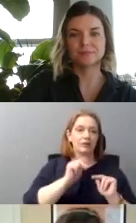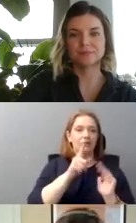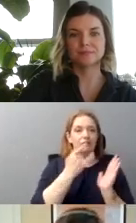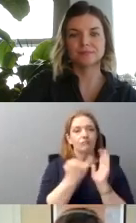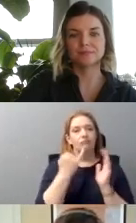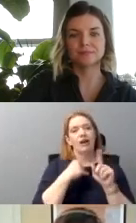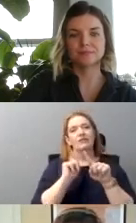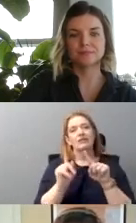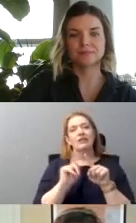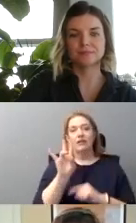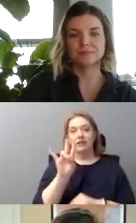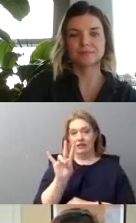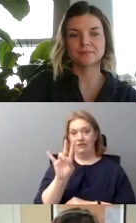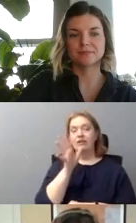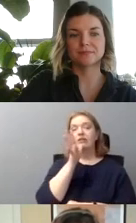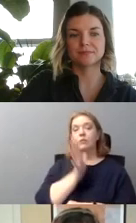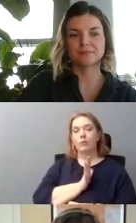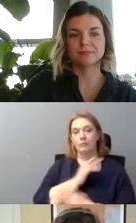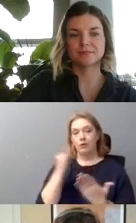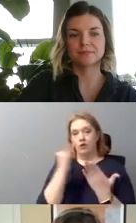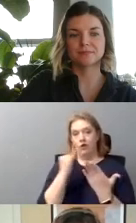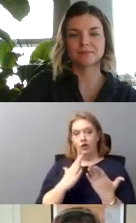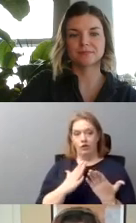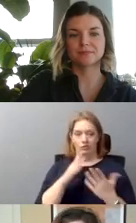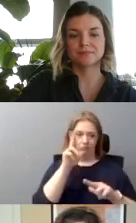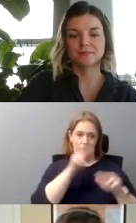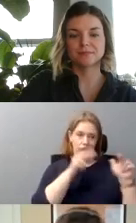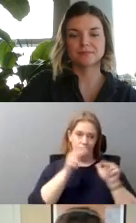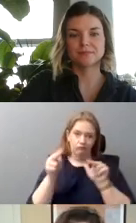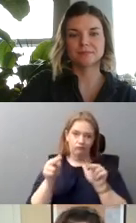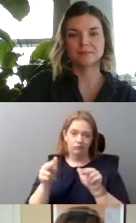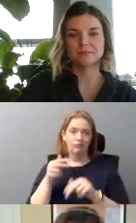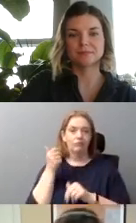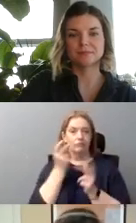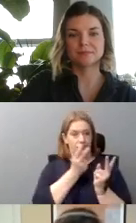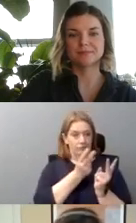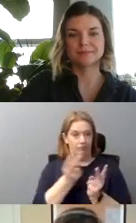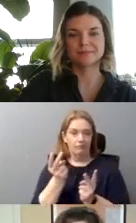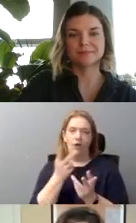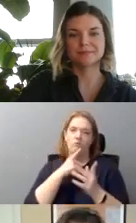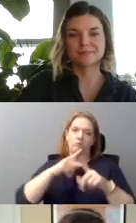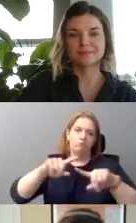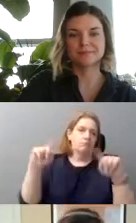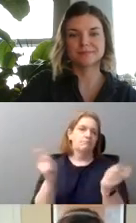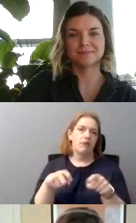women artists. A mural tour for any visitor to this part of the city is a must. By contrast the